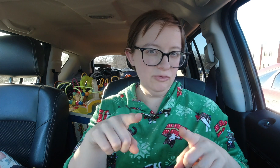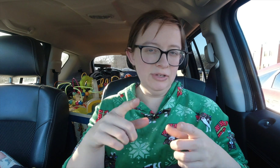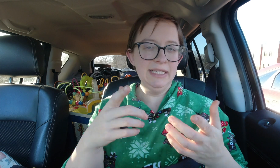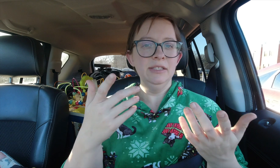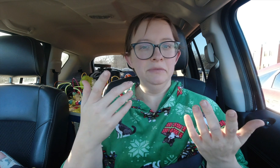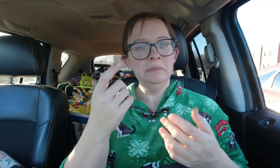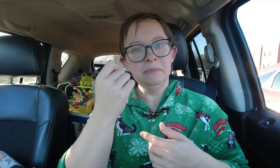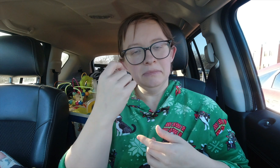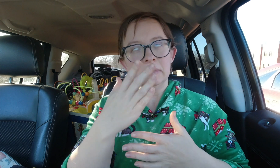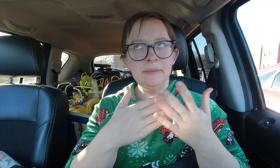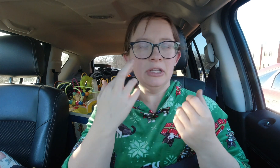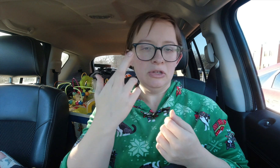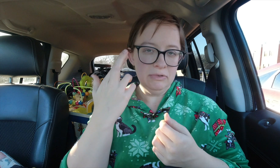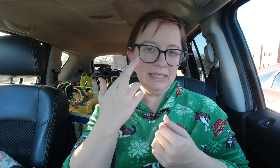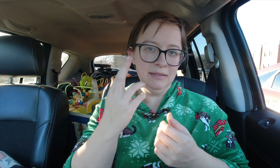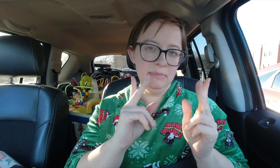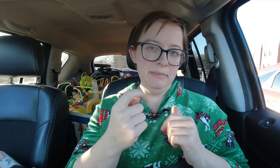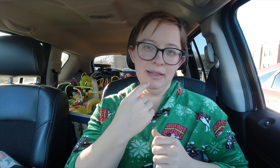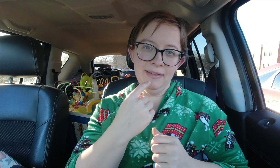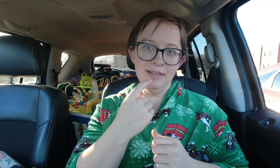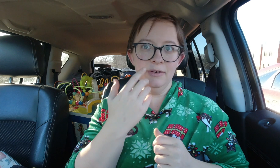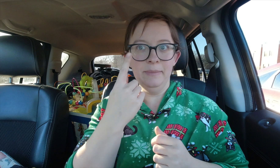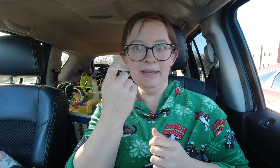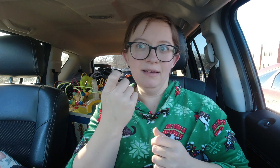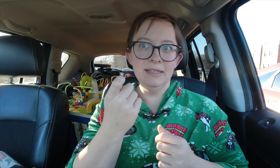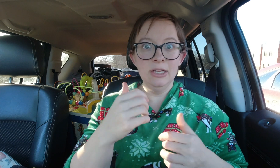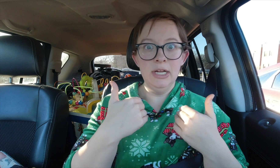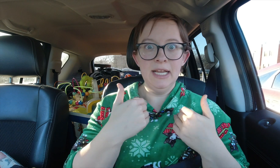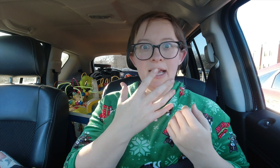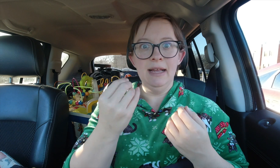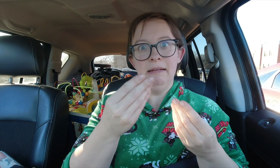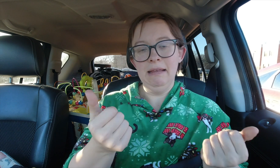that they didn't consent to. I mean I can see some of the reasons people say yes